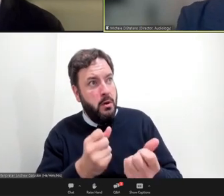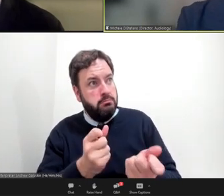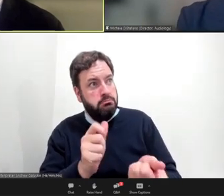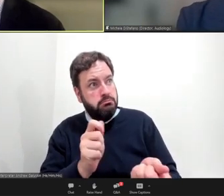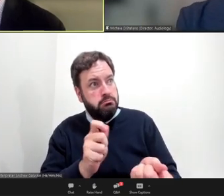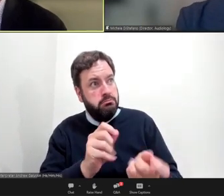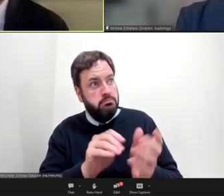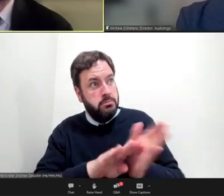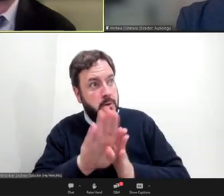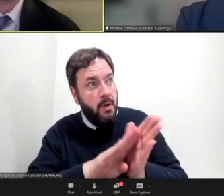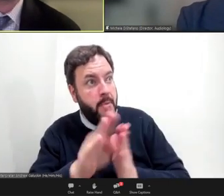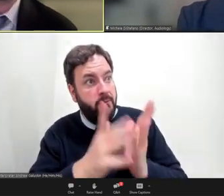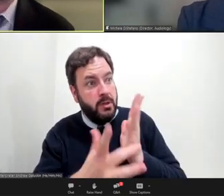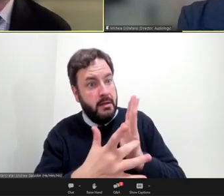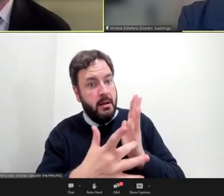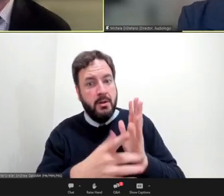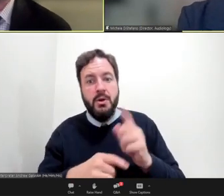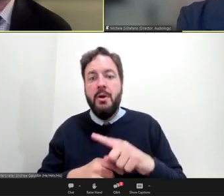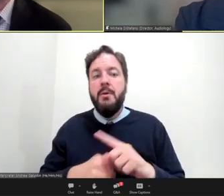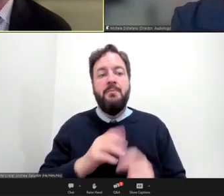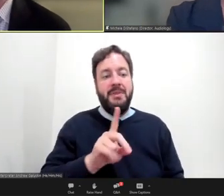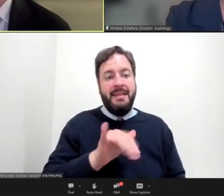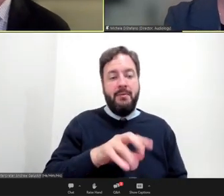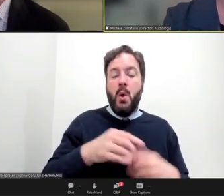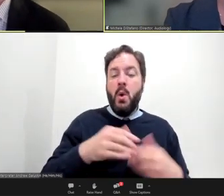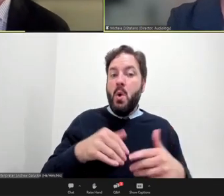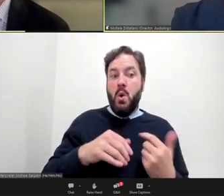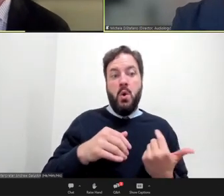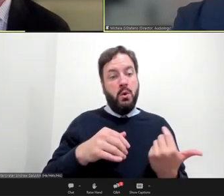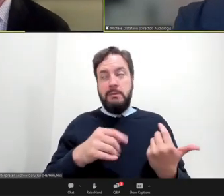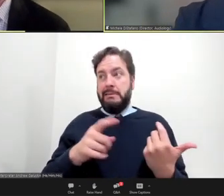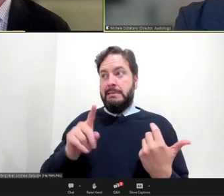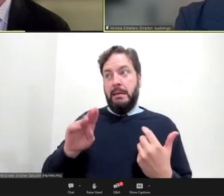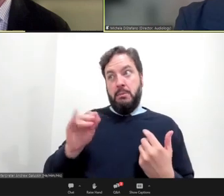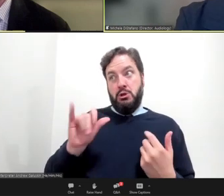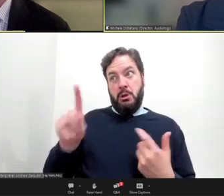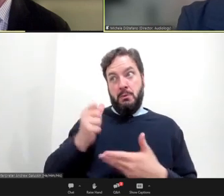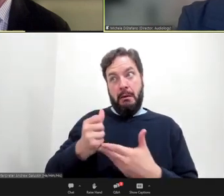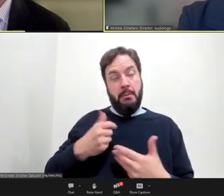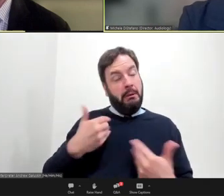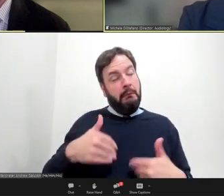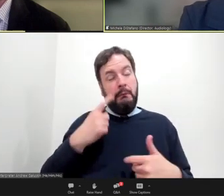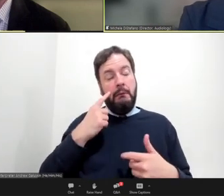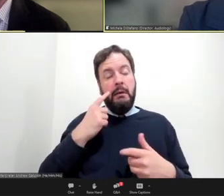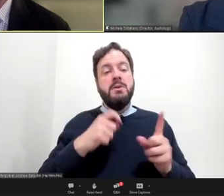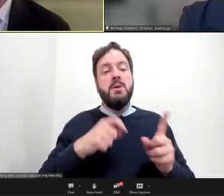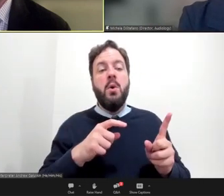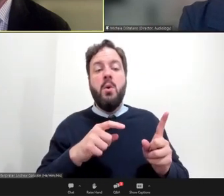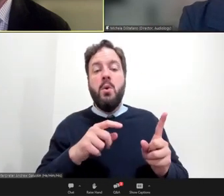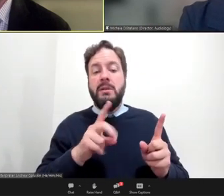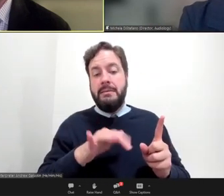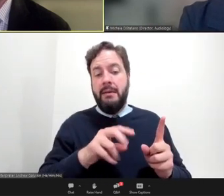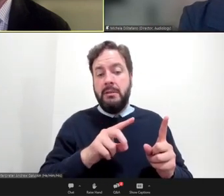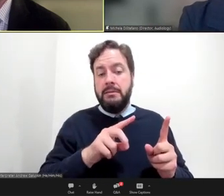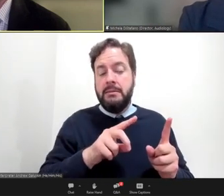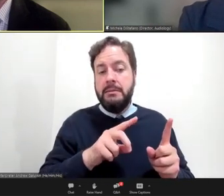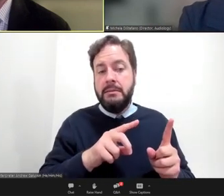I might lean on you, Michele, for help with that one. Certainly we know that there's